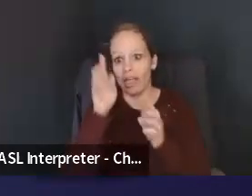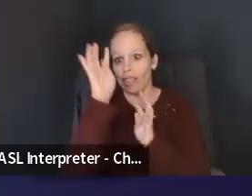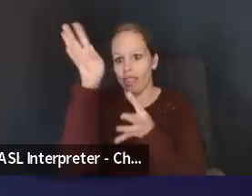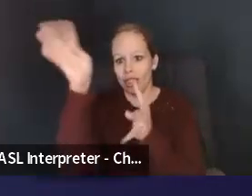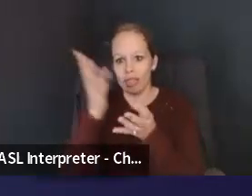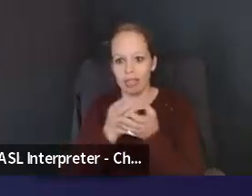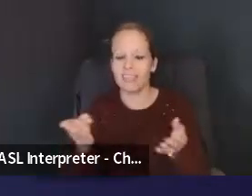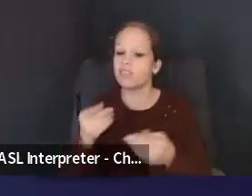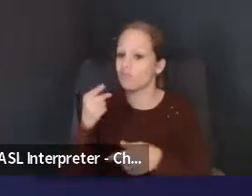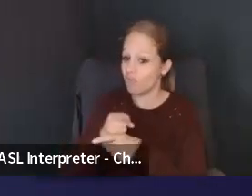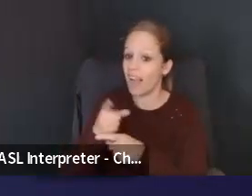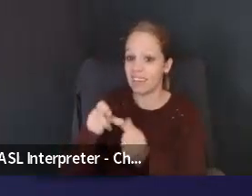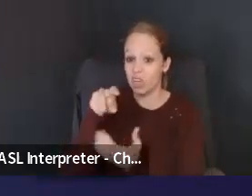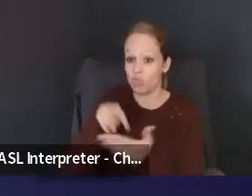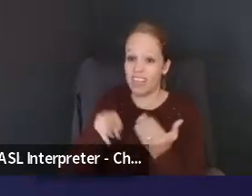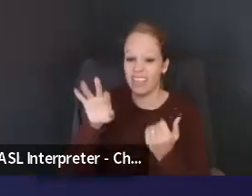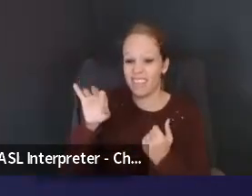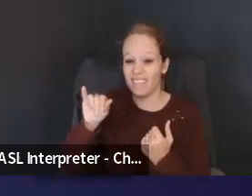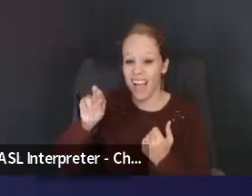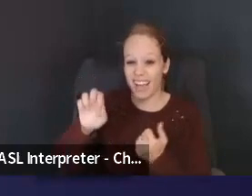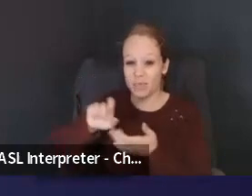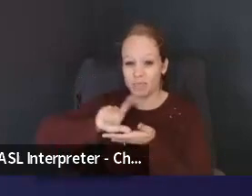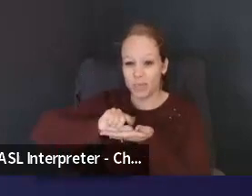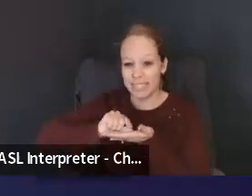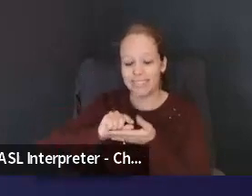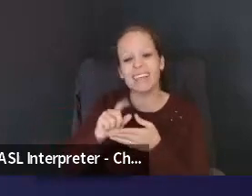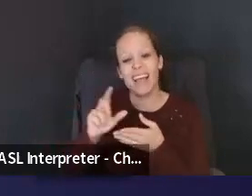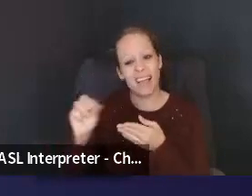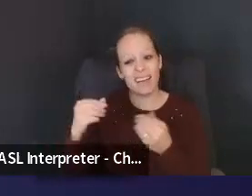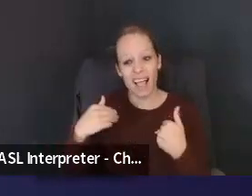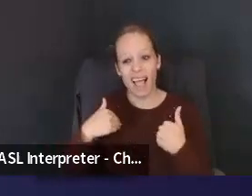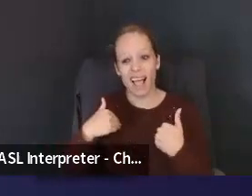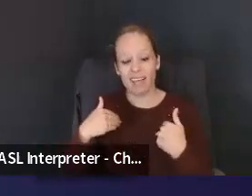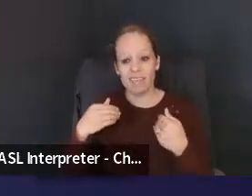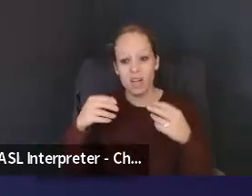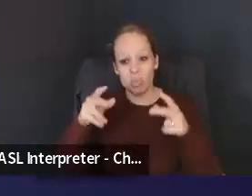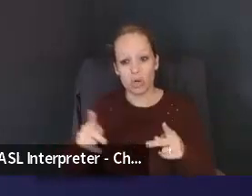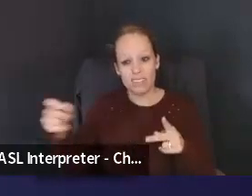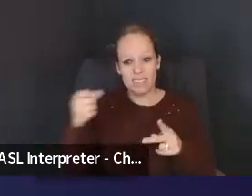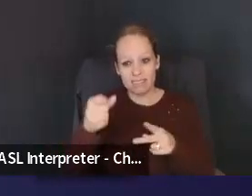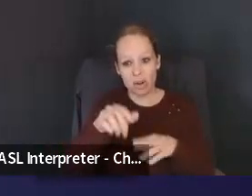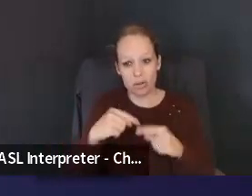somebody on your team that is really good at reading fine print because I know sometimes, you